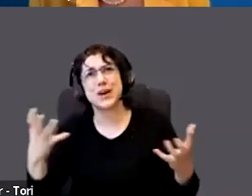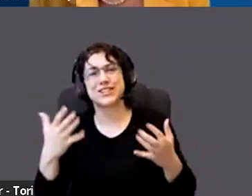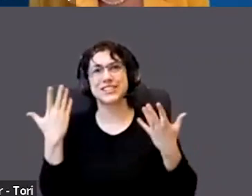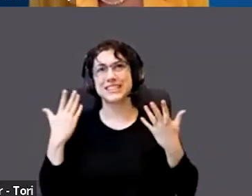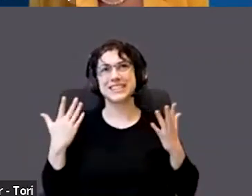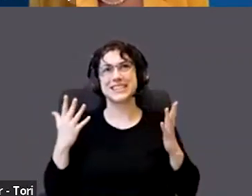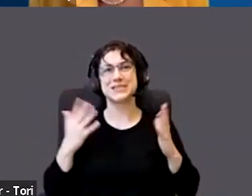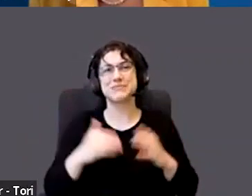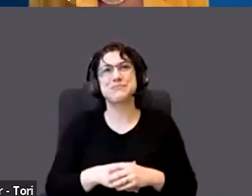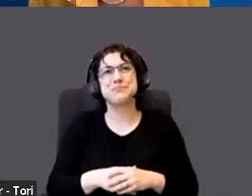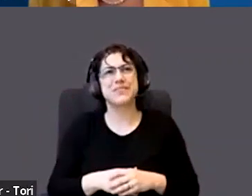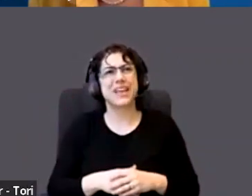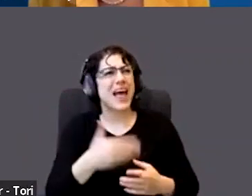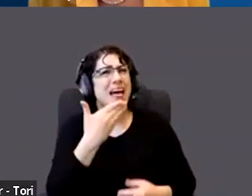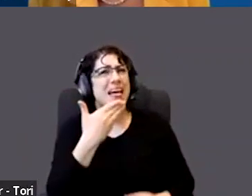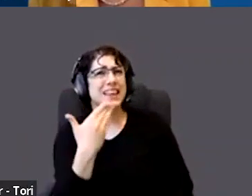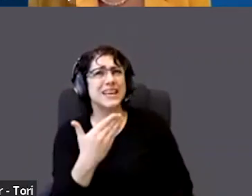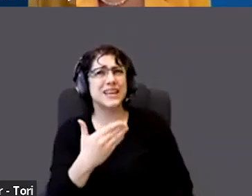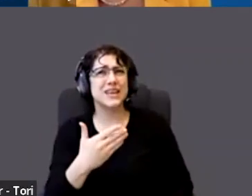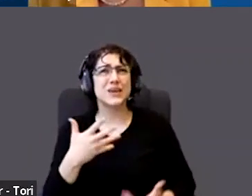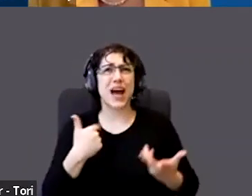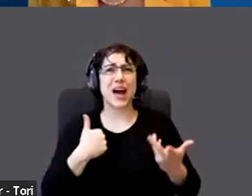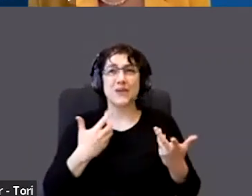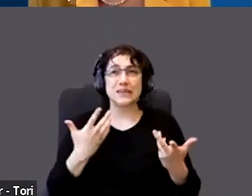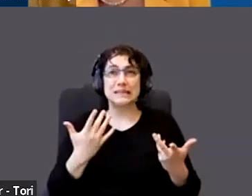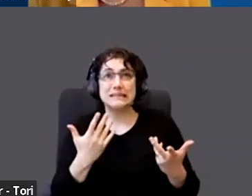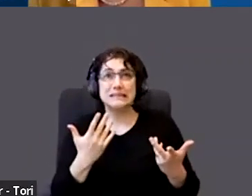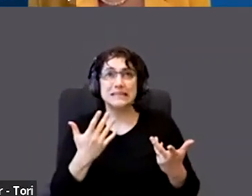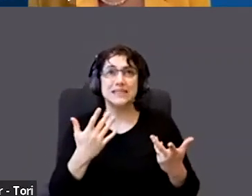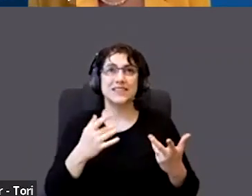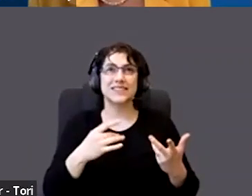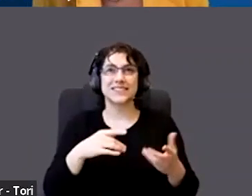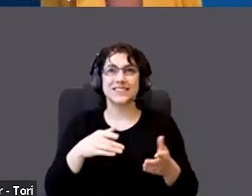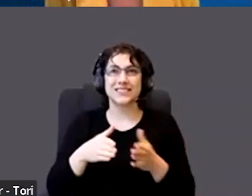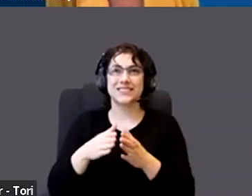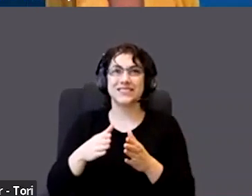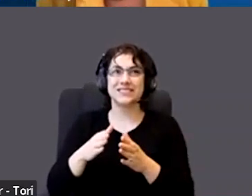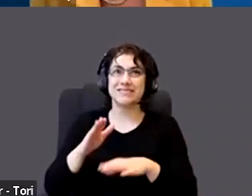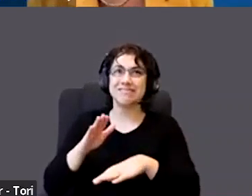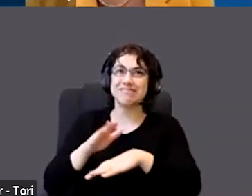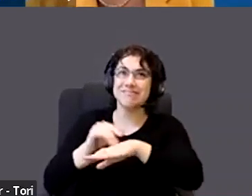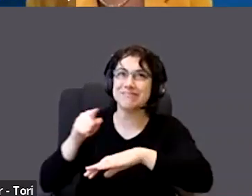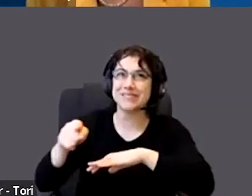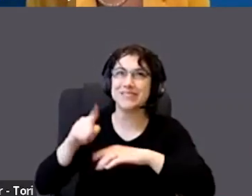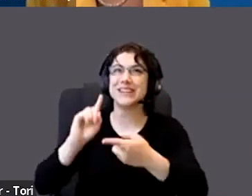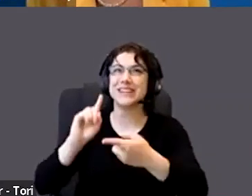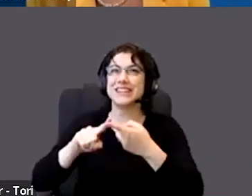And I was hesitating to call on you until Dr. Walensky's internet came back, but you were faster